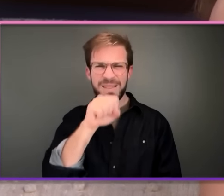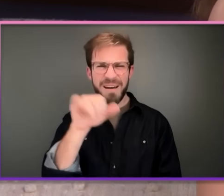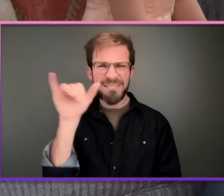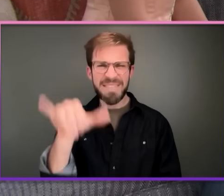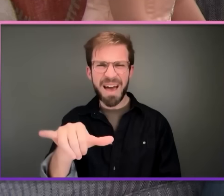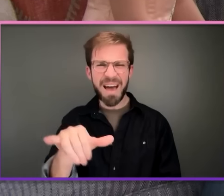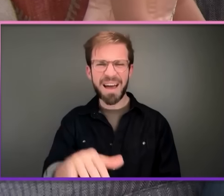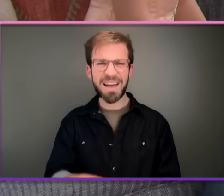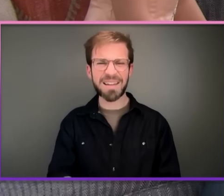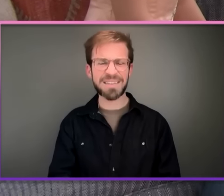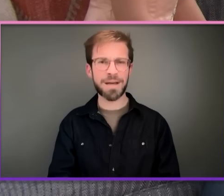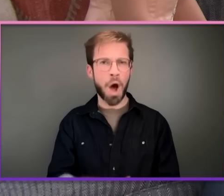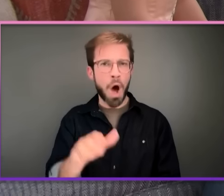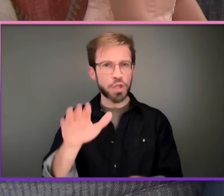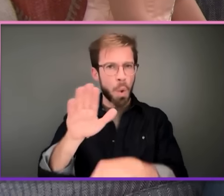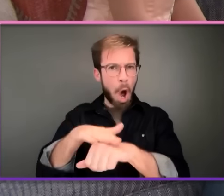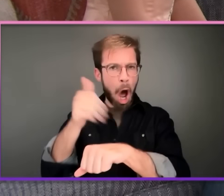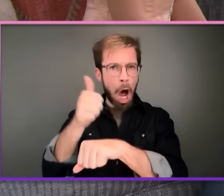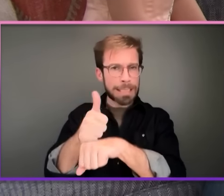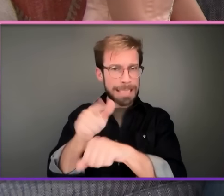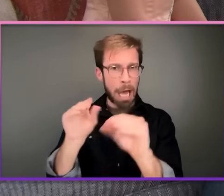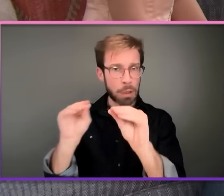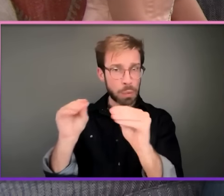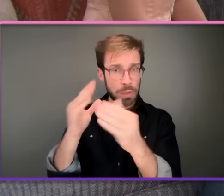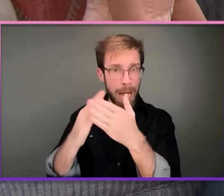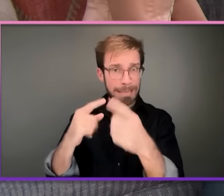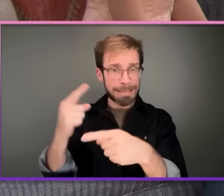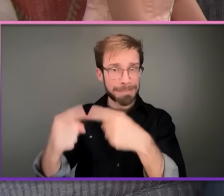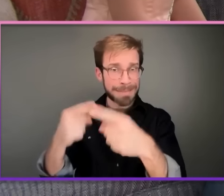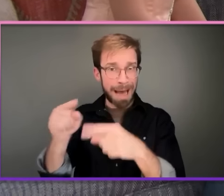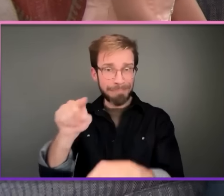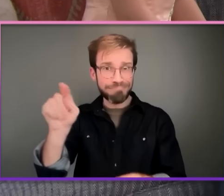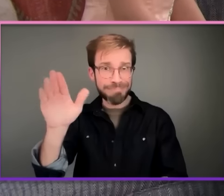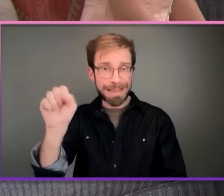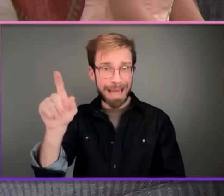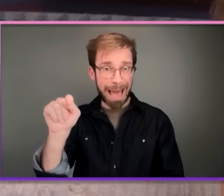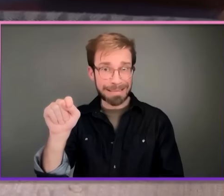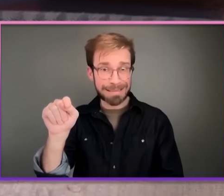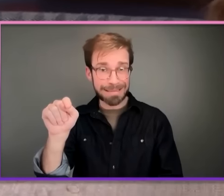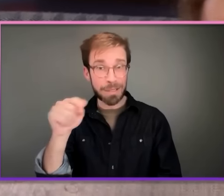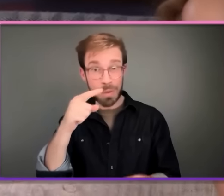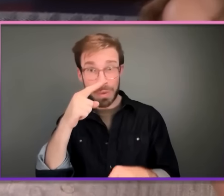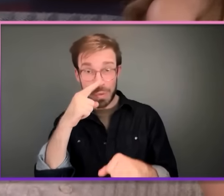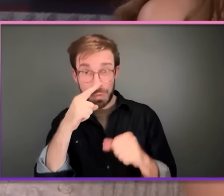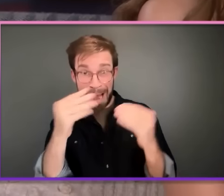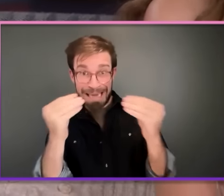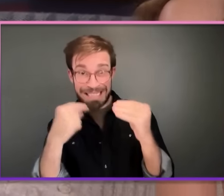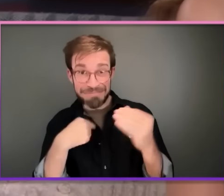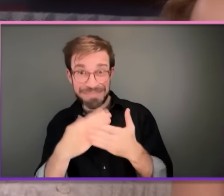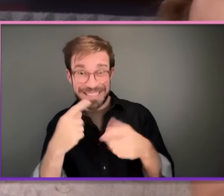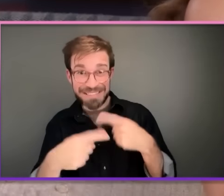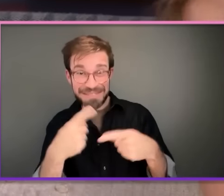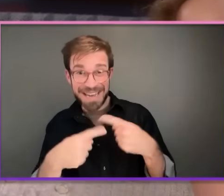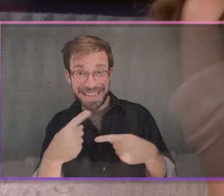And we look for an inn, and all of a sudden, some things happen, and the girls have to fight for their life!